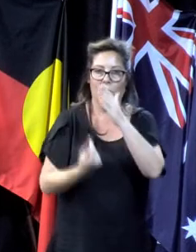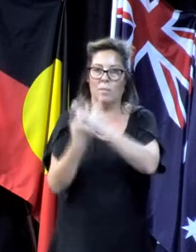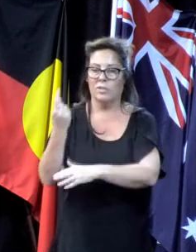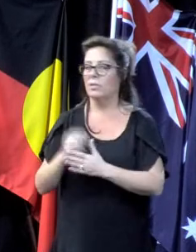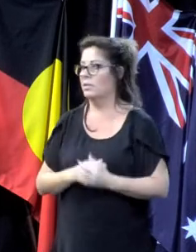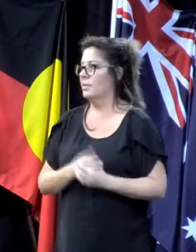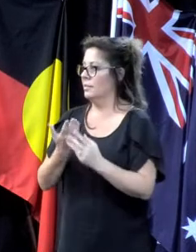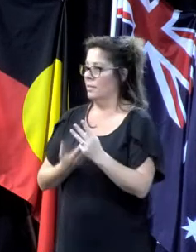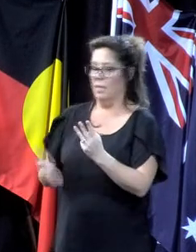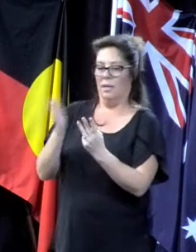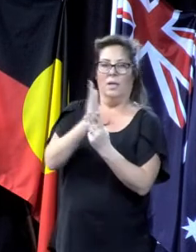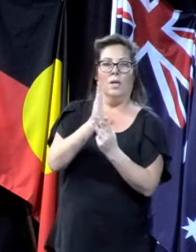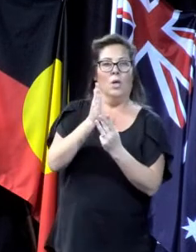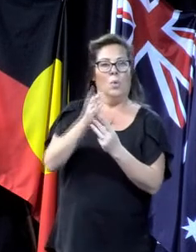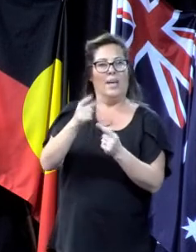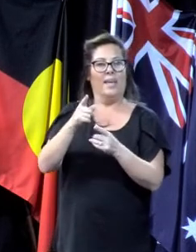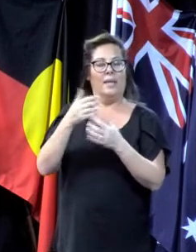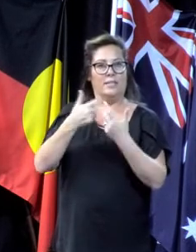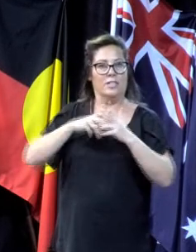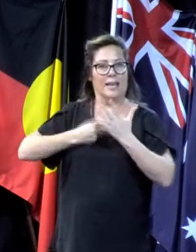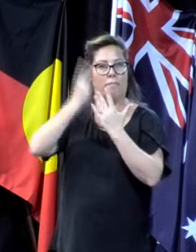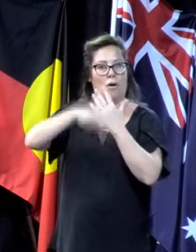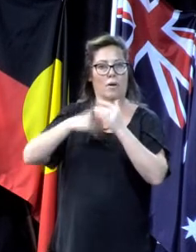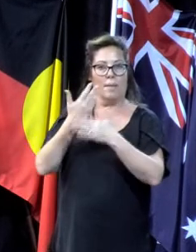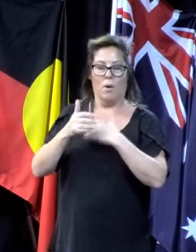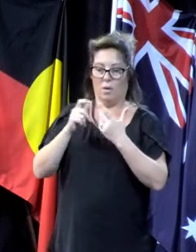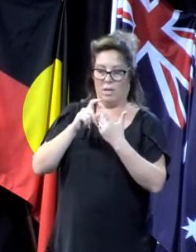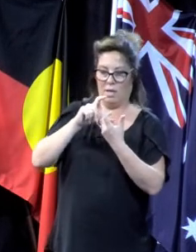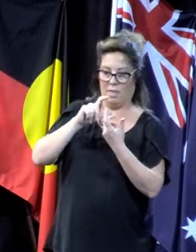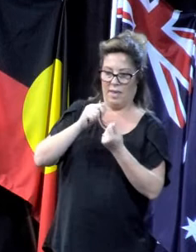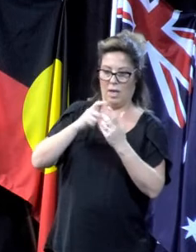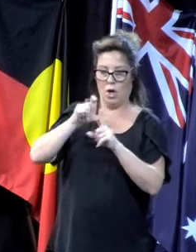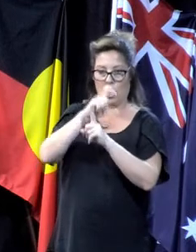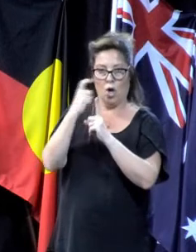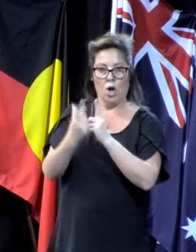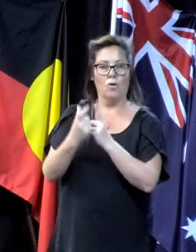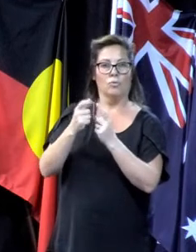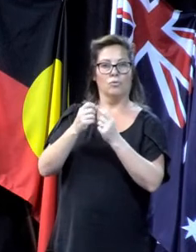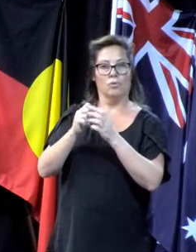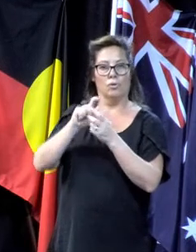that’s encouraging a sense of themselves and pride in their culture